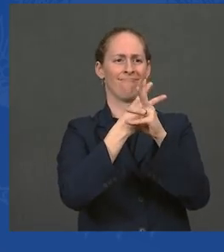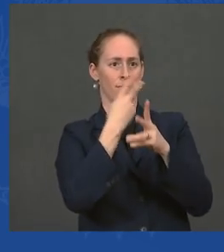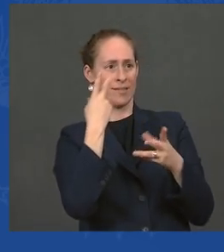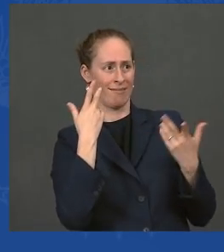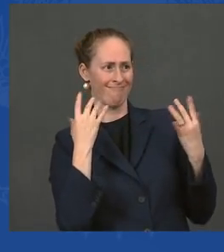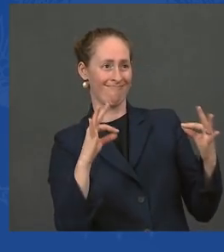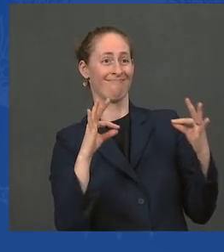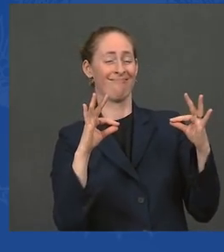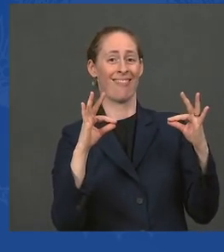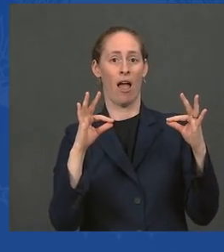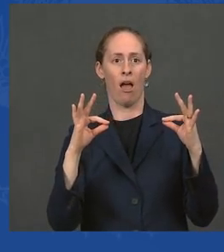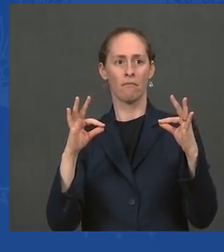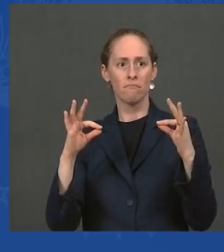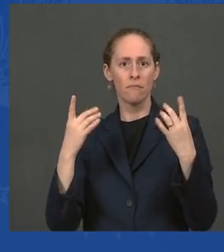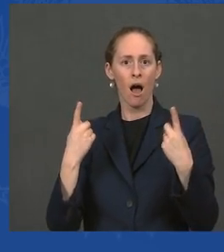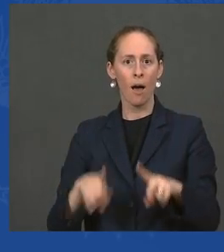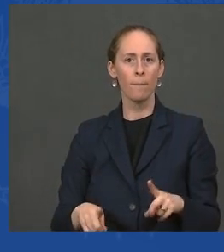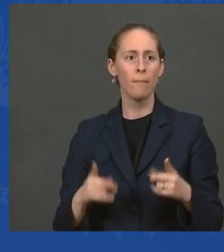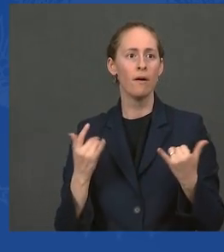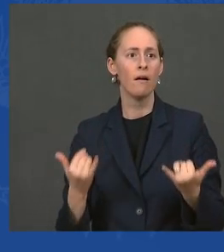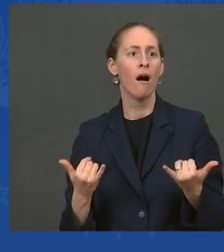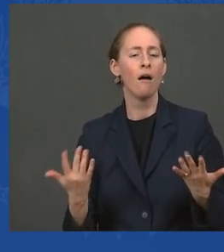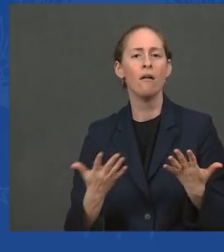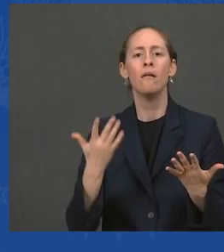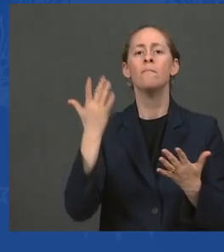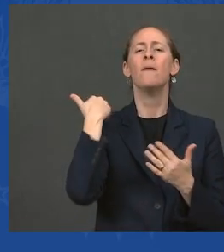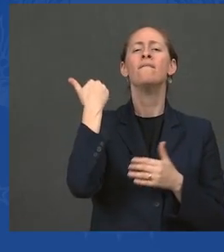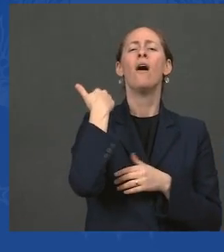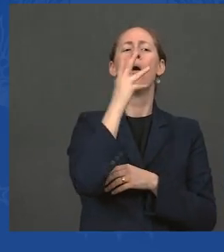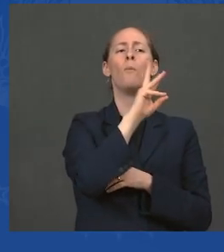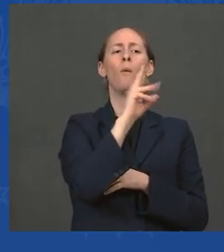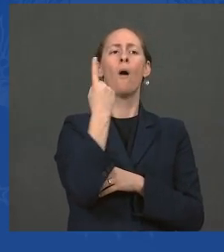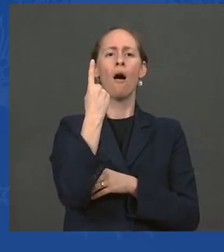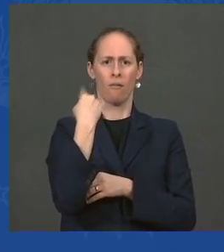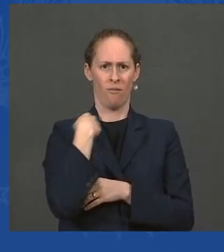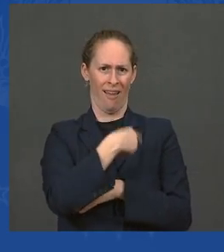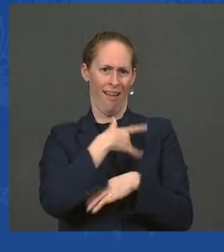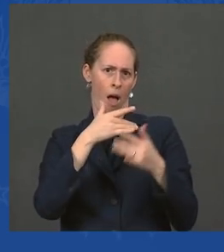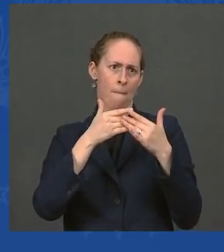Think of what would have happened after World War One and how America moved, because we were the best-educated --